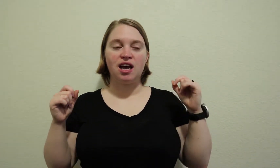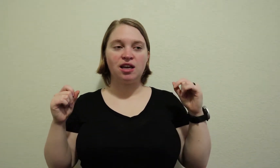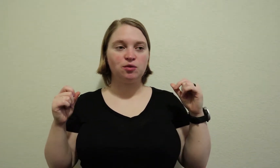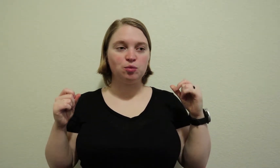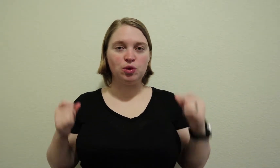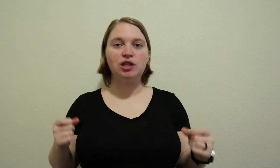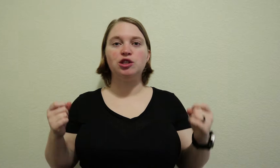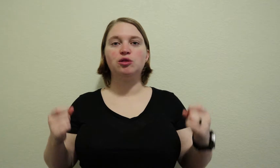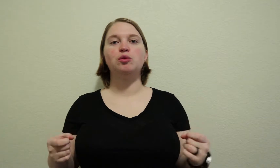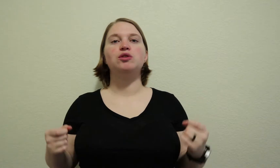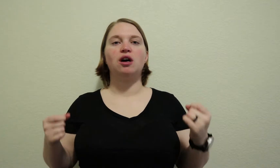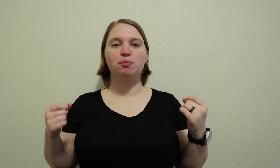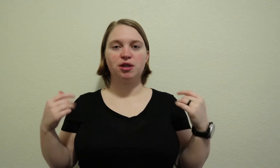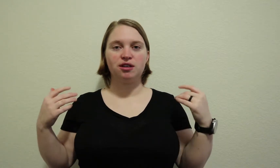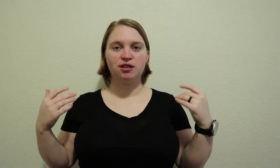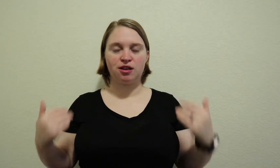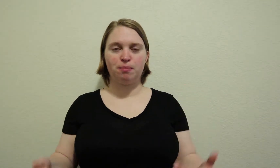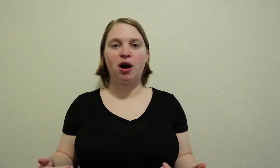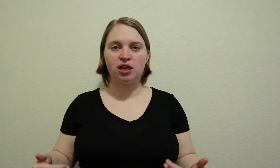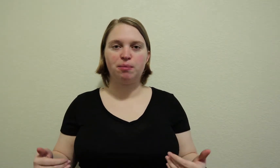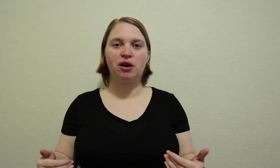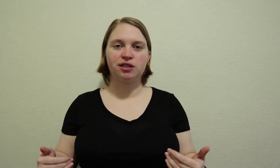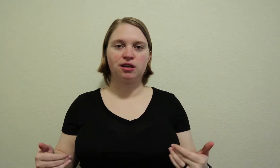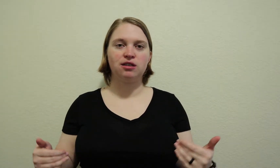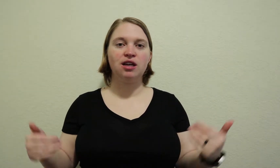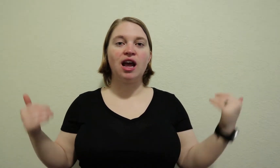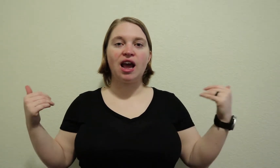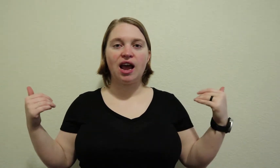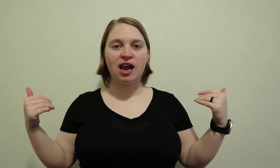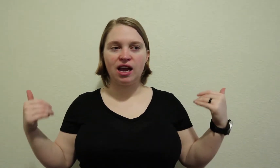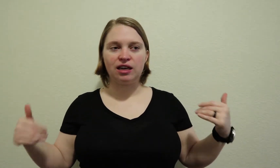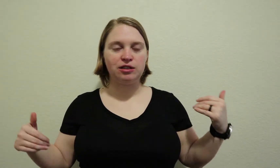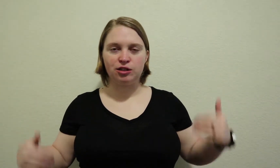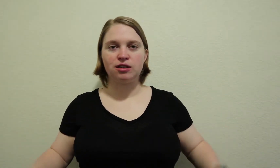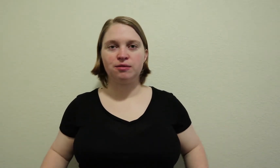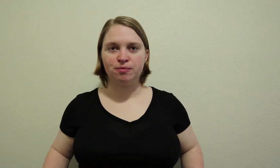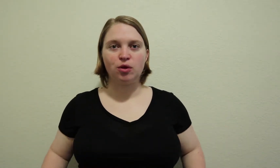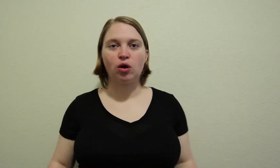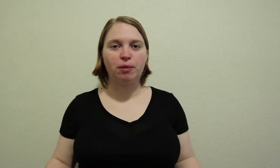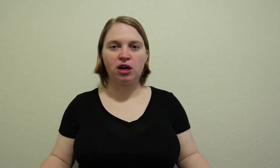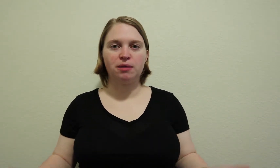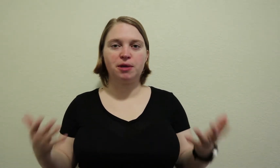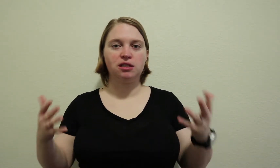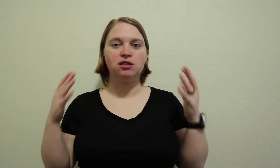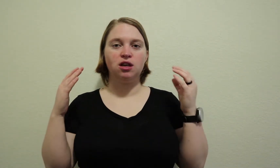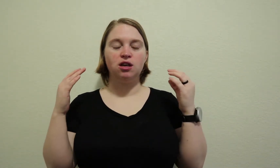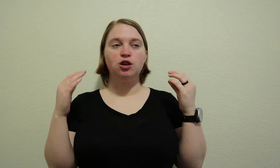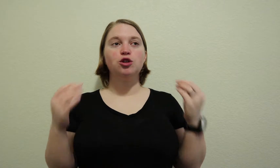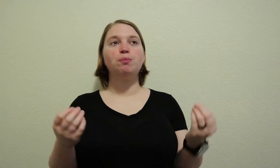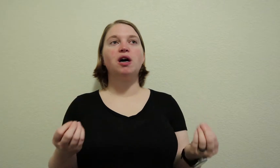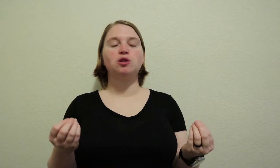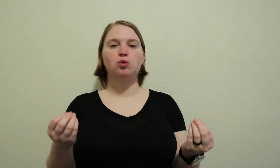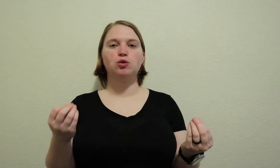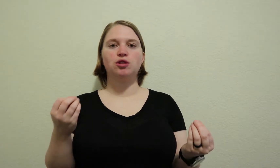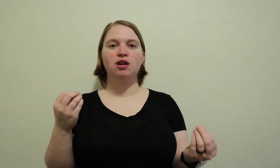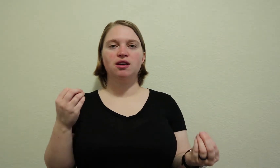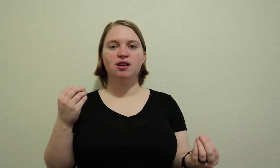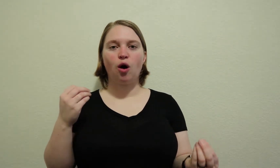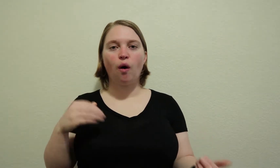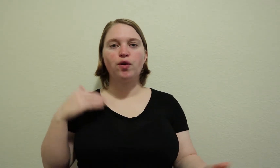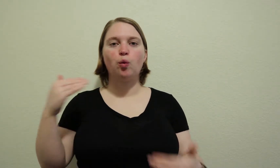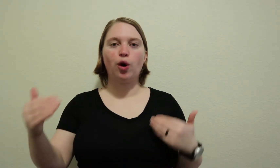It really screws up your body posture and your lower body because your muscles overwork